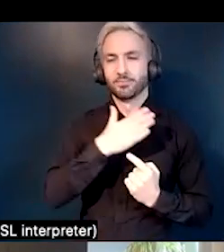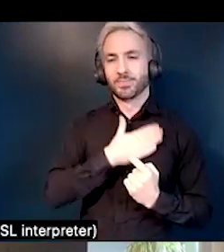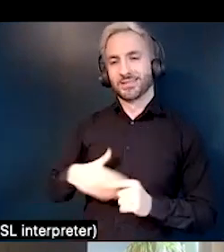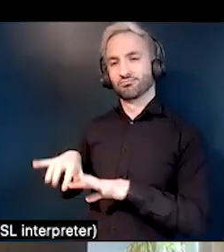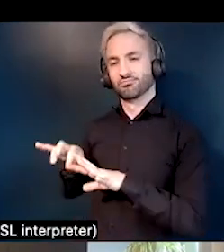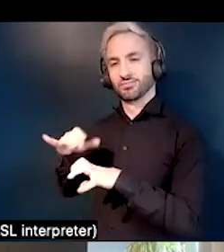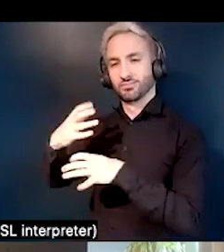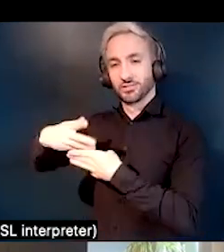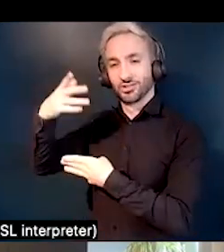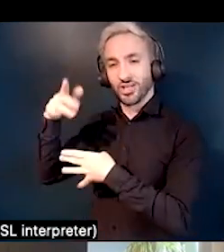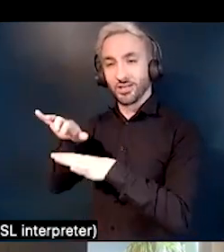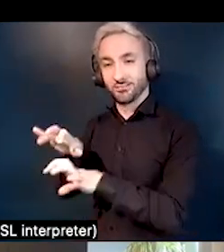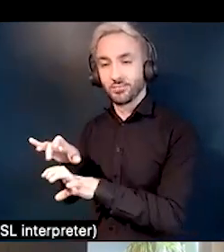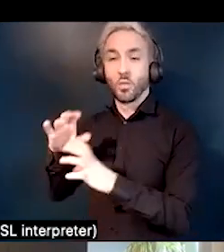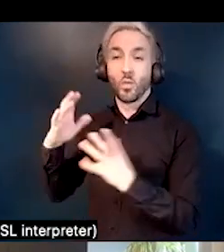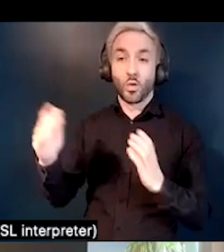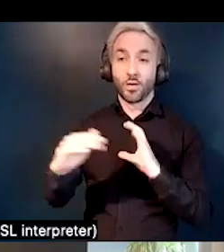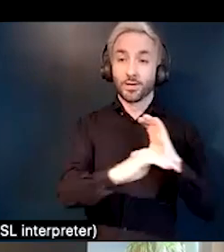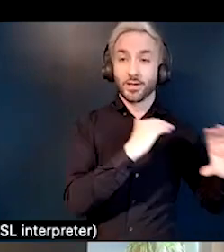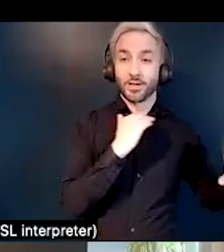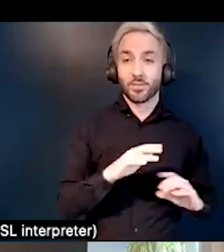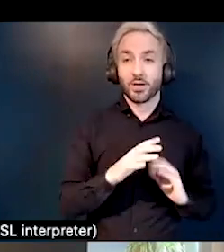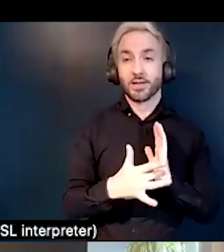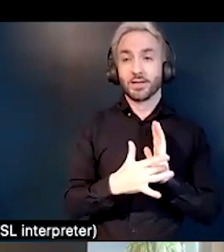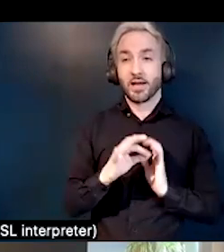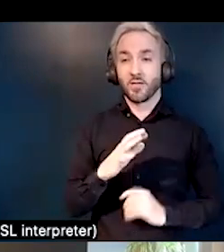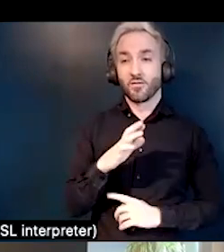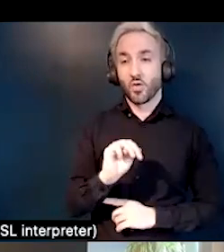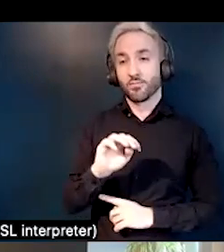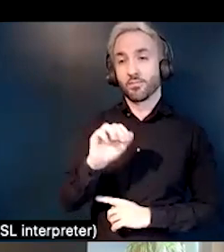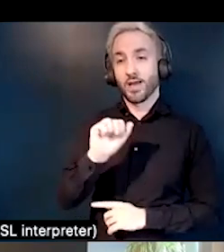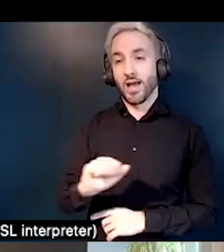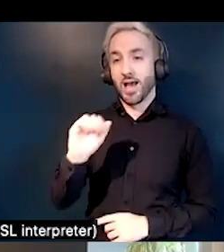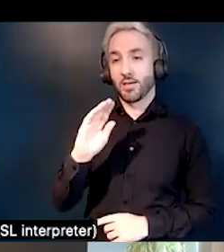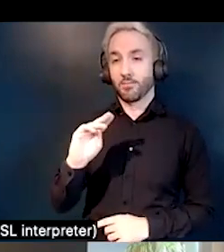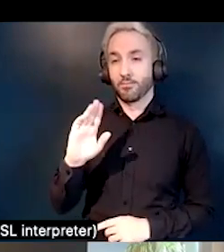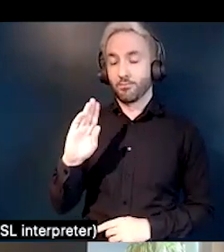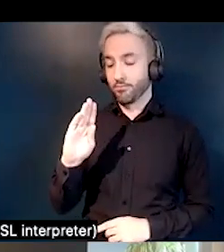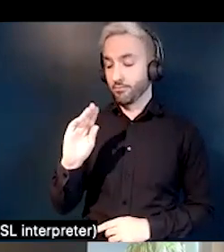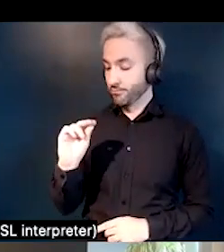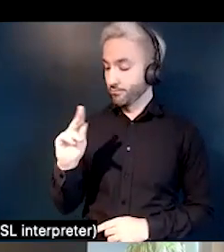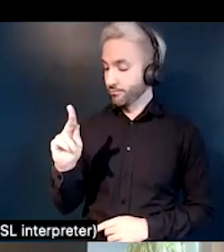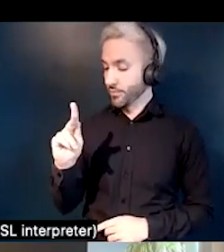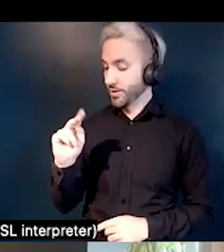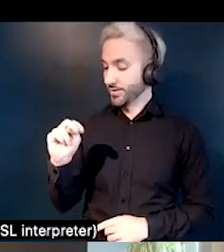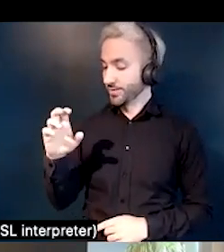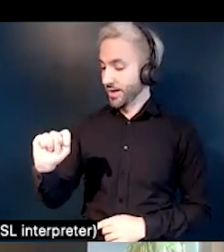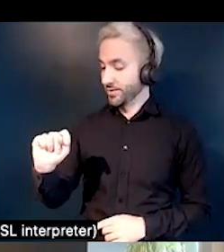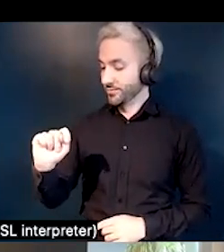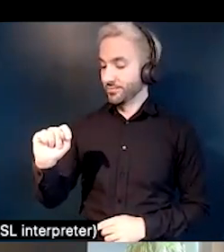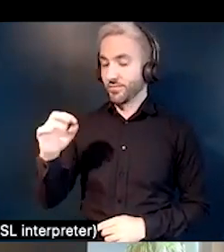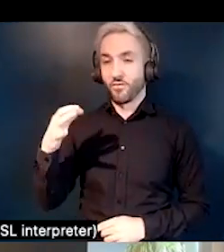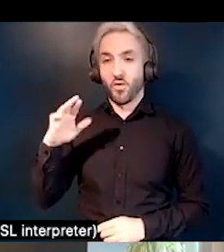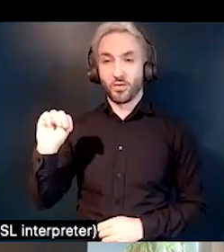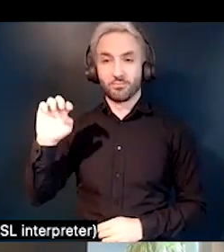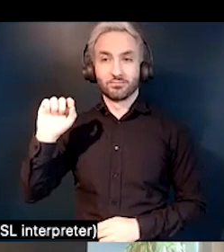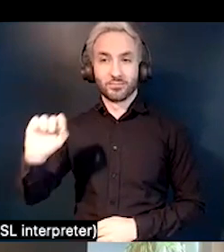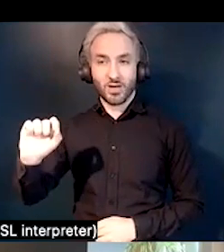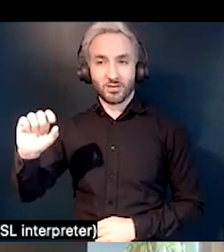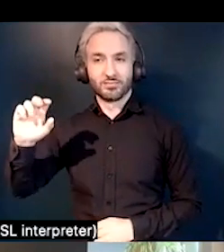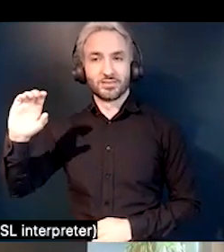or you can email us at techforum@booknetcanada.ca. We're providing live ASL and closed captioning for